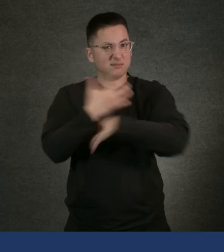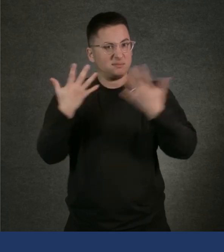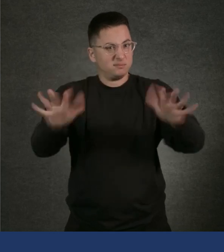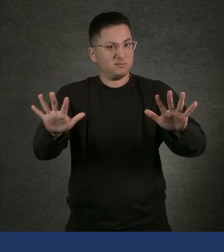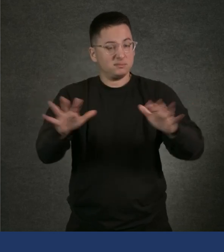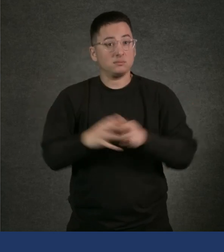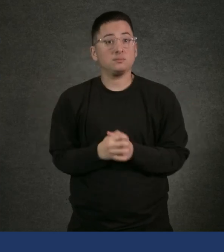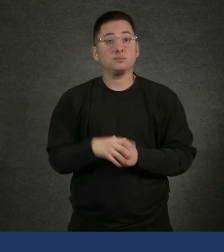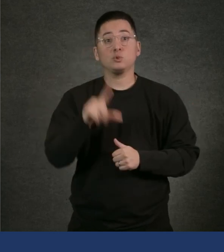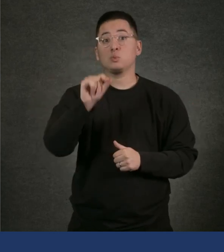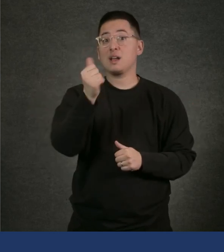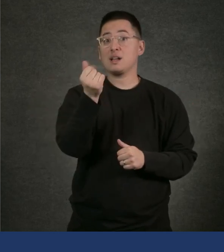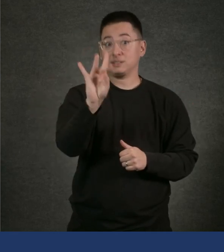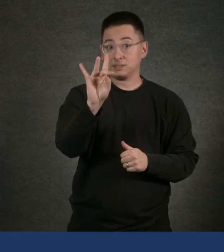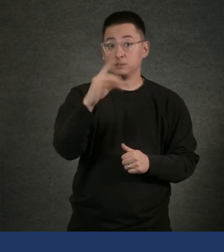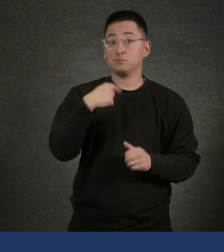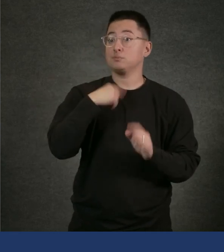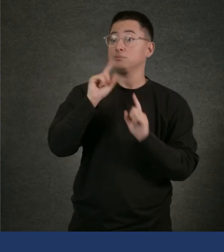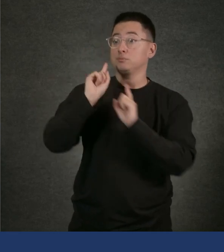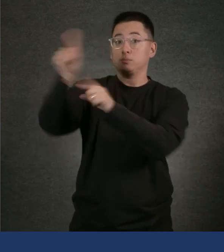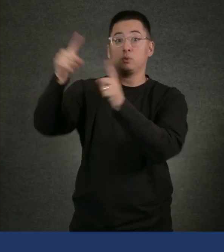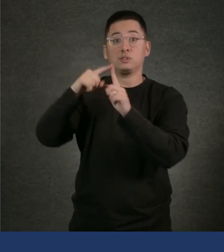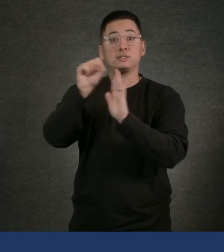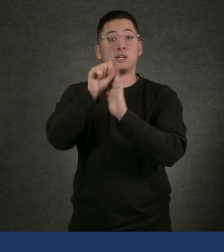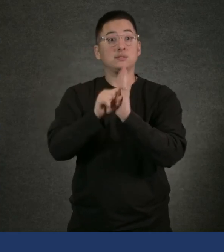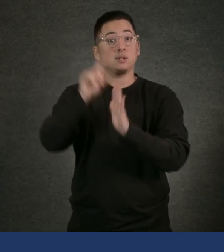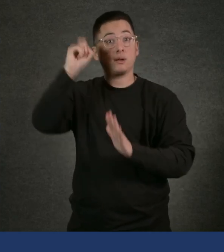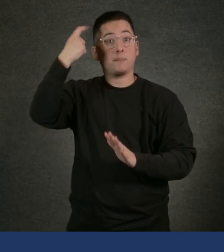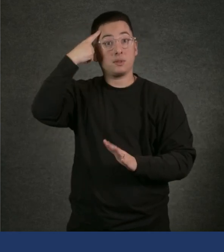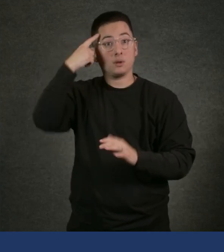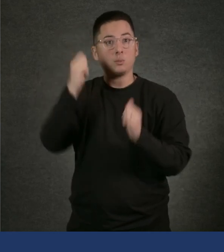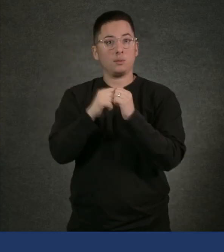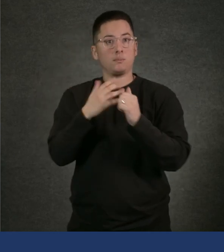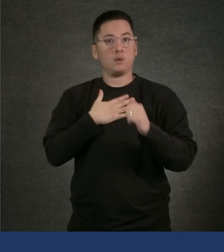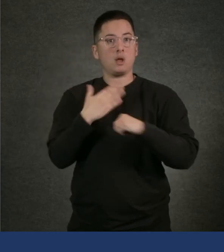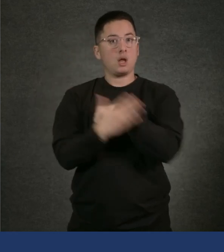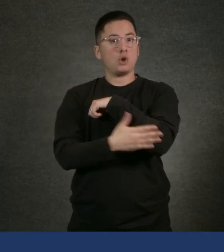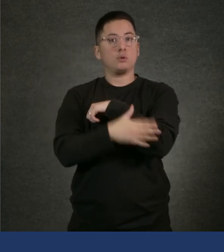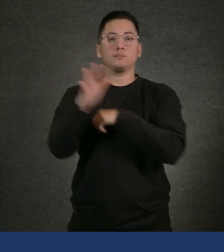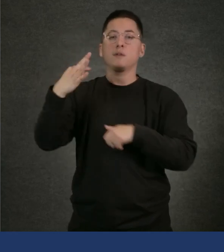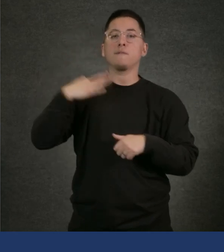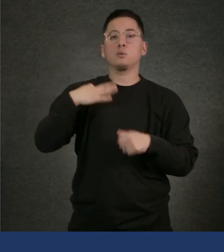In 2018, when I went to the state capital with my county's volunteer driver service, the Trailblazer